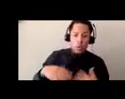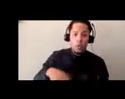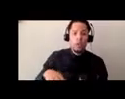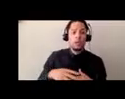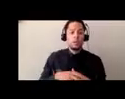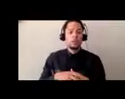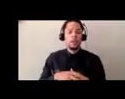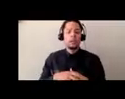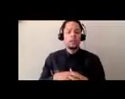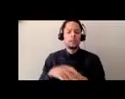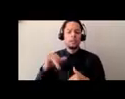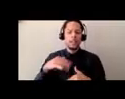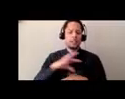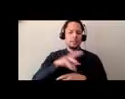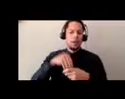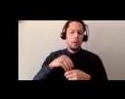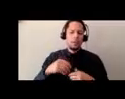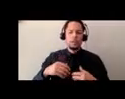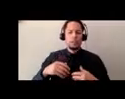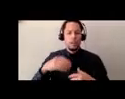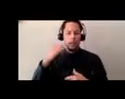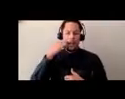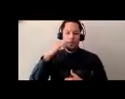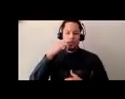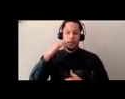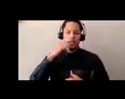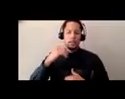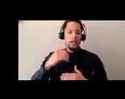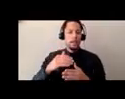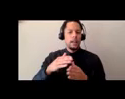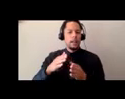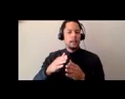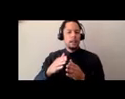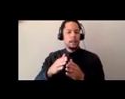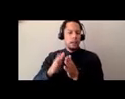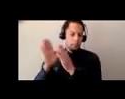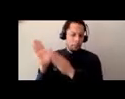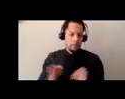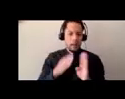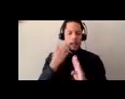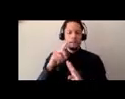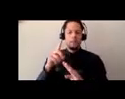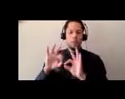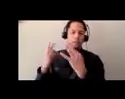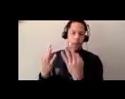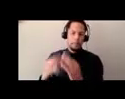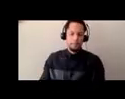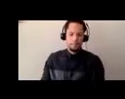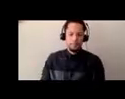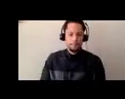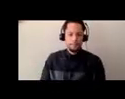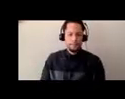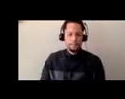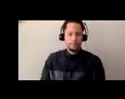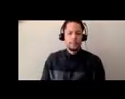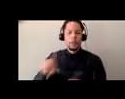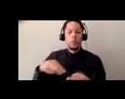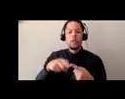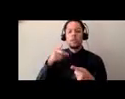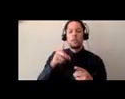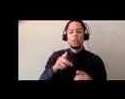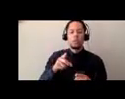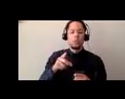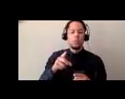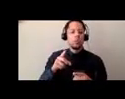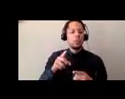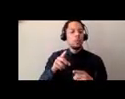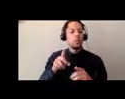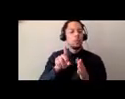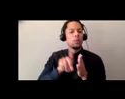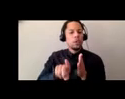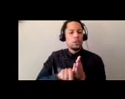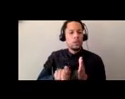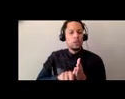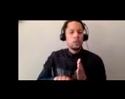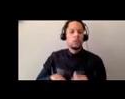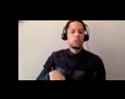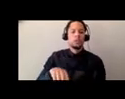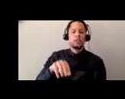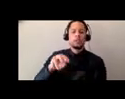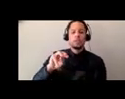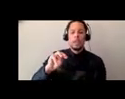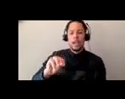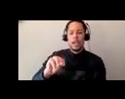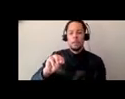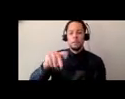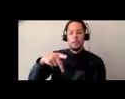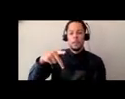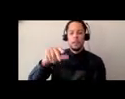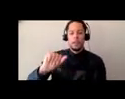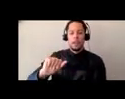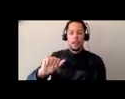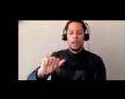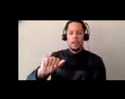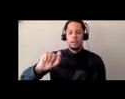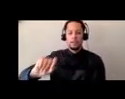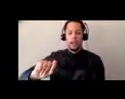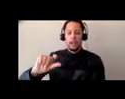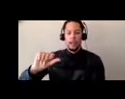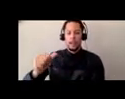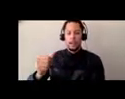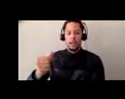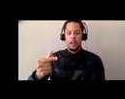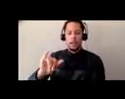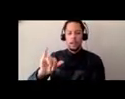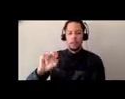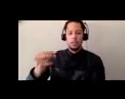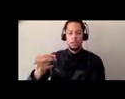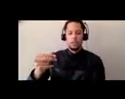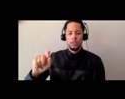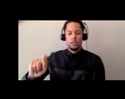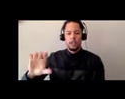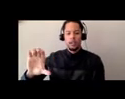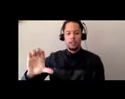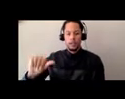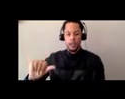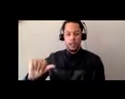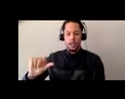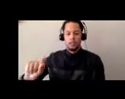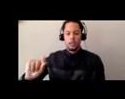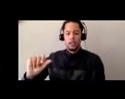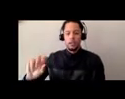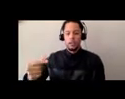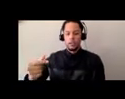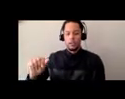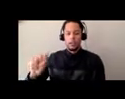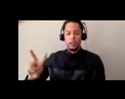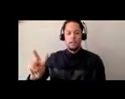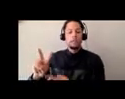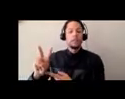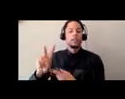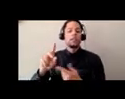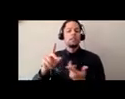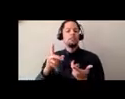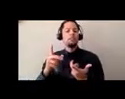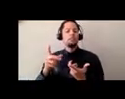Yeah, and when you go to the MPA.aging.CA.gov it talks about economic security both retirement